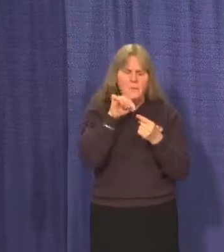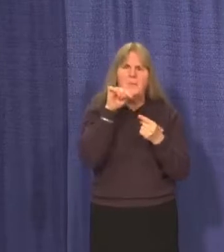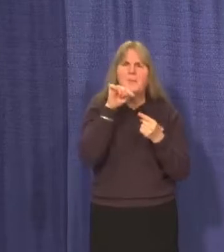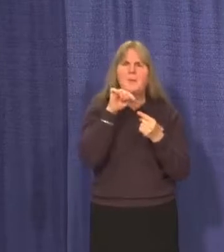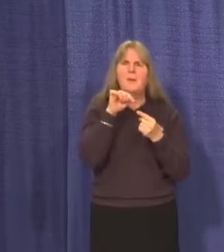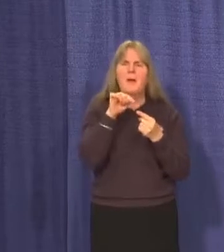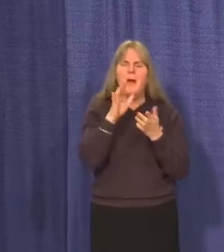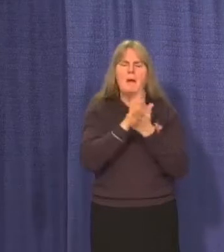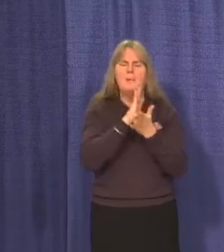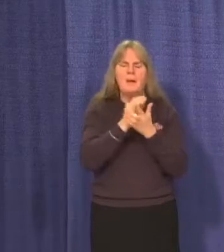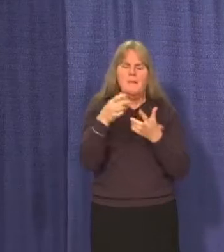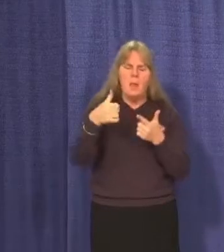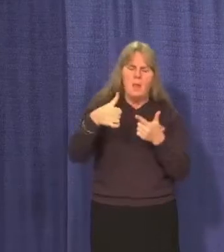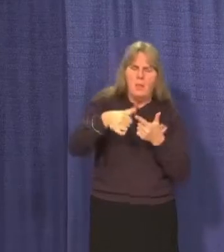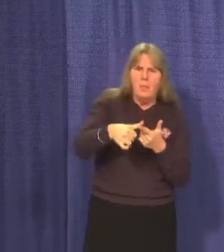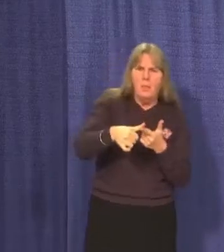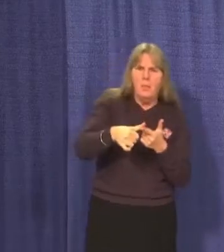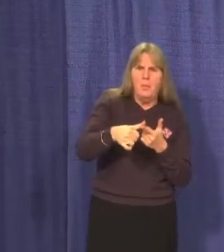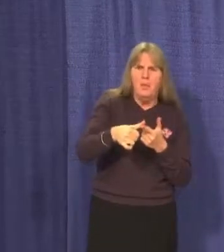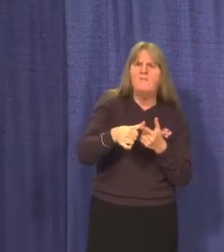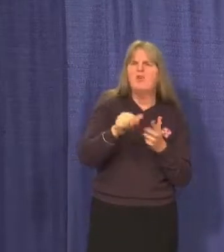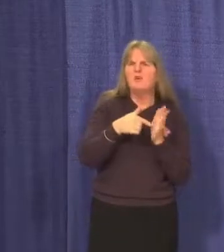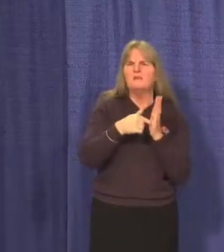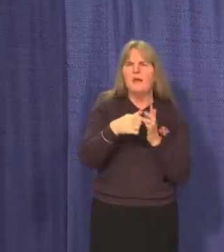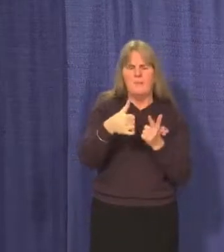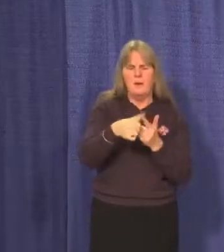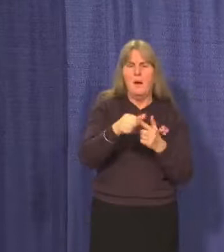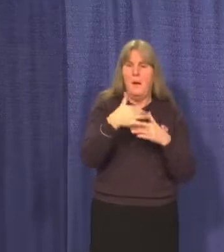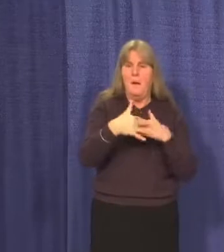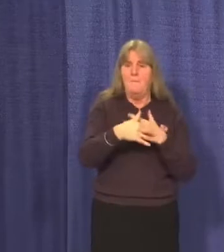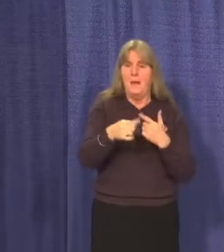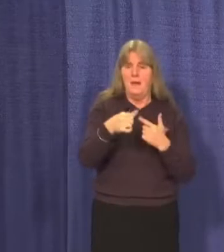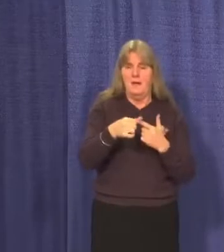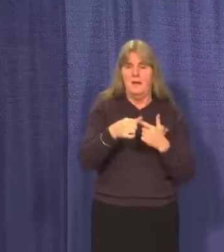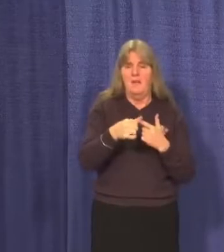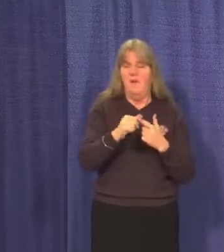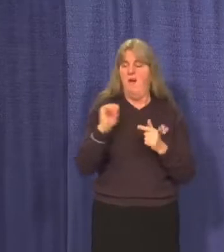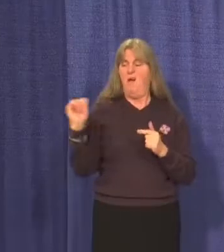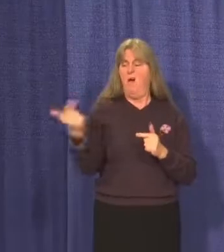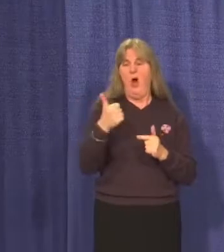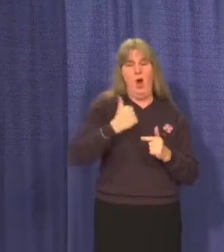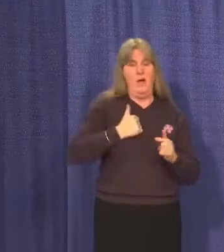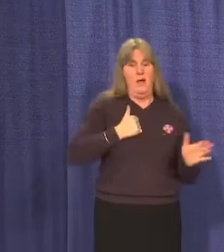finger, and filter paper for a blood spot sample. This is part of a national